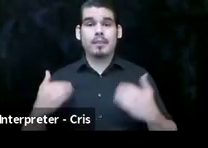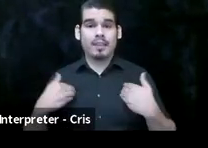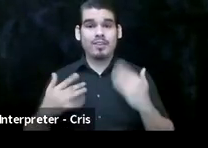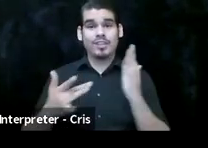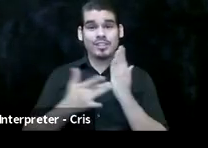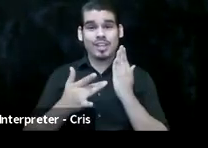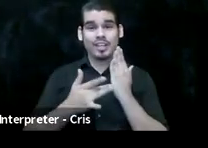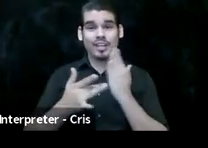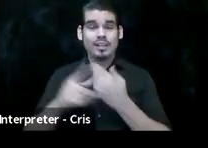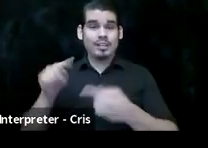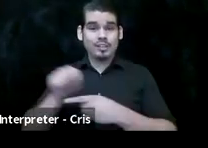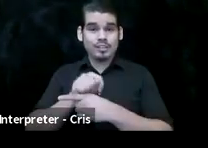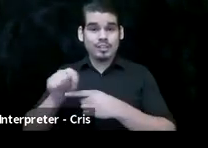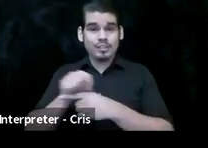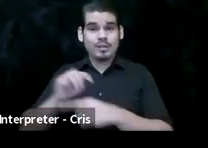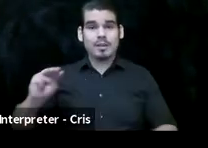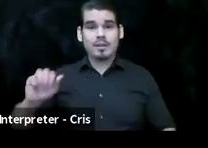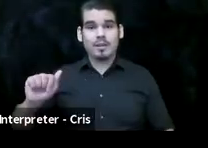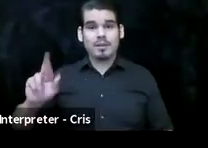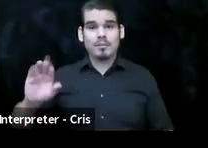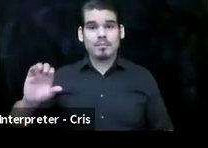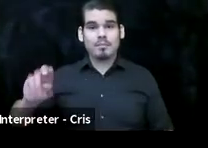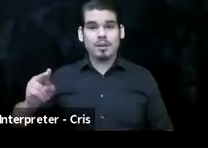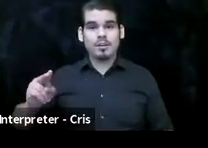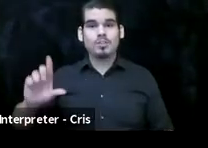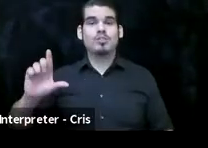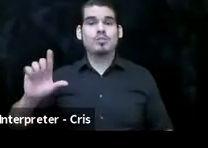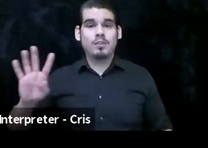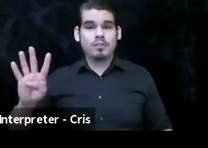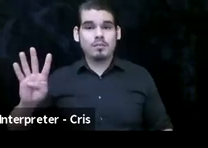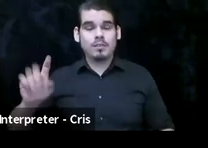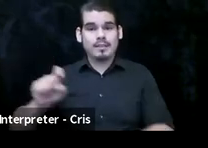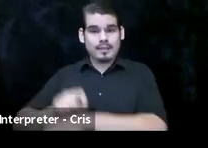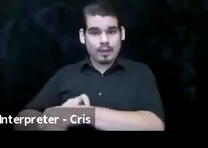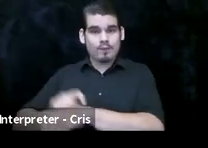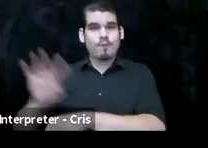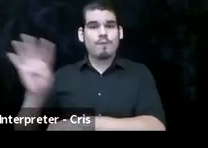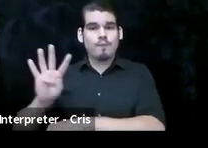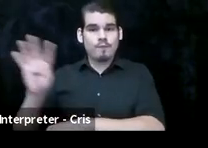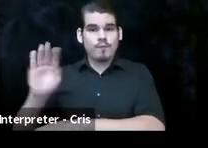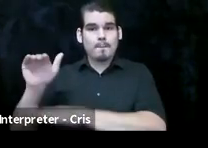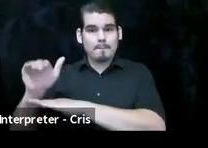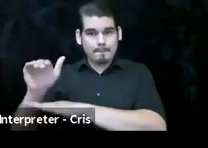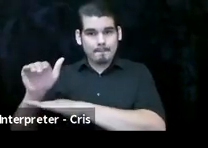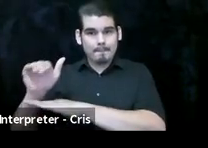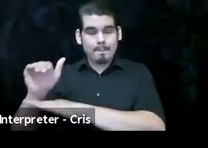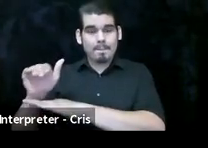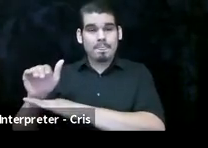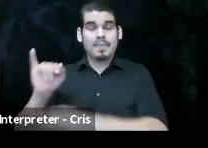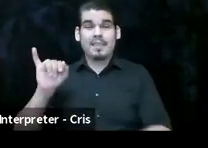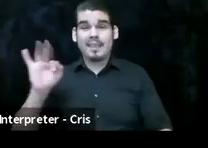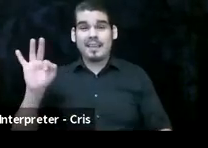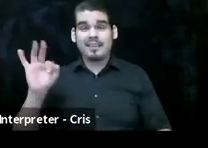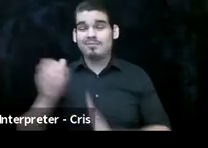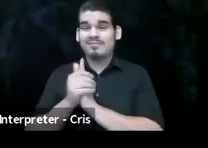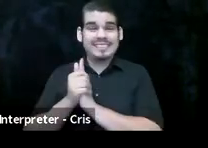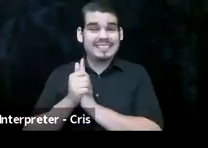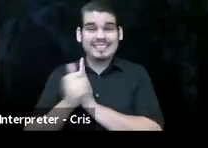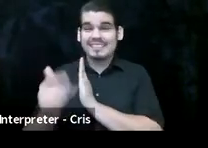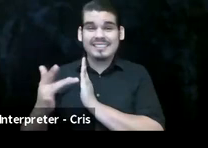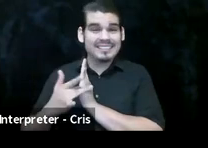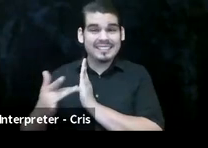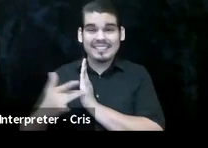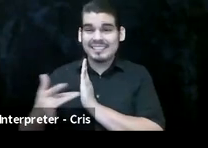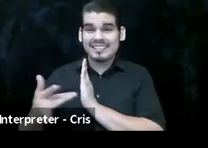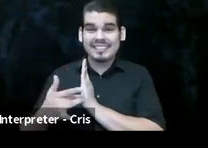Katherine Squire: On march 24 at 4pm so highly encourage anyone who you know may not be technology savvy to attend that if you've never used zoom before.